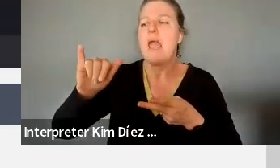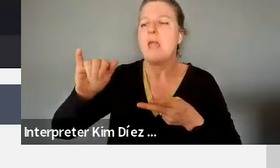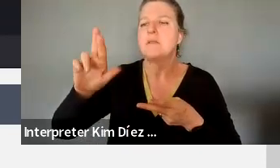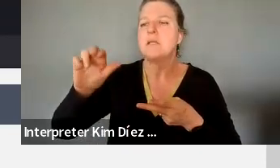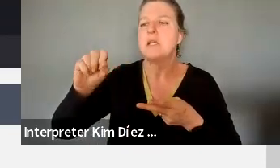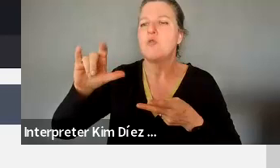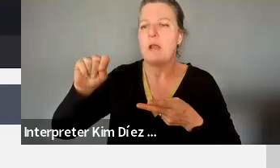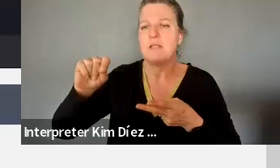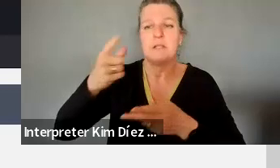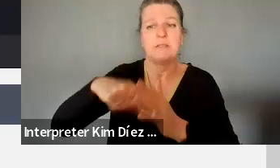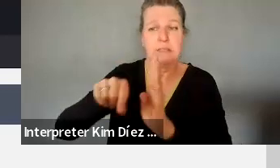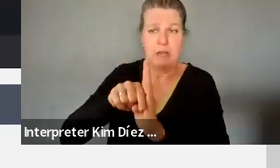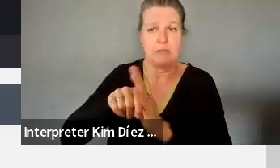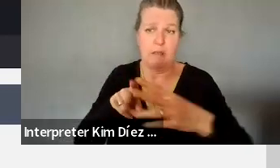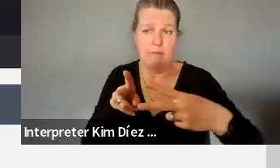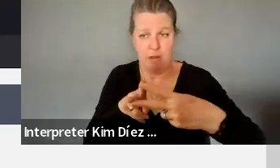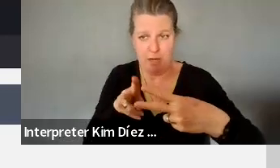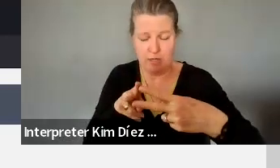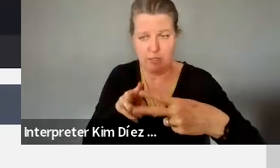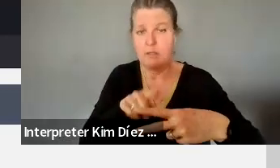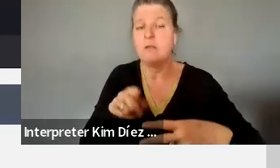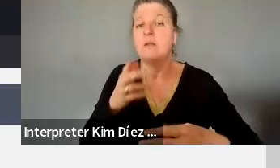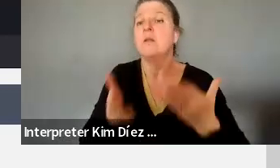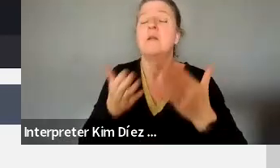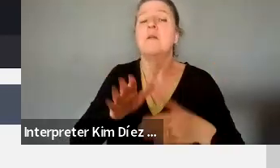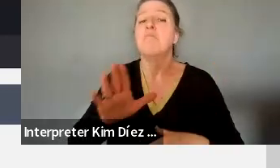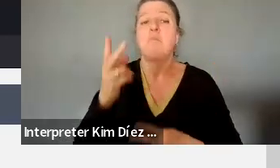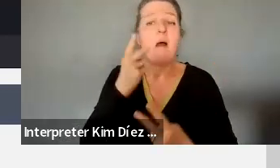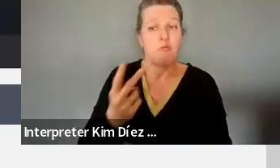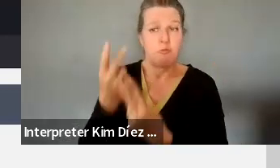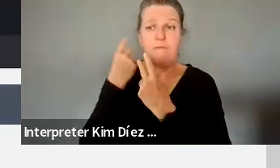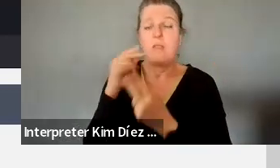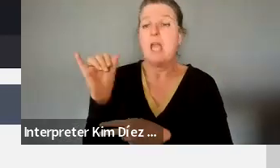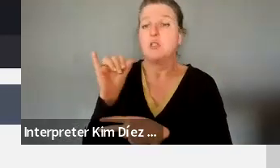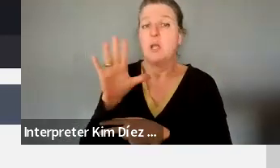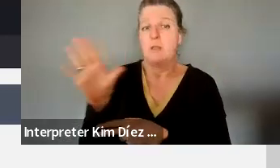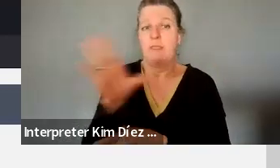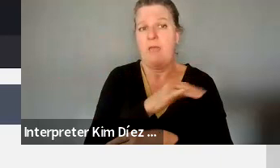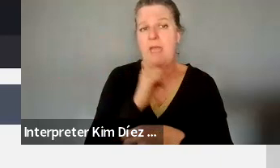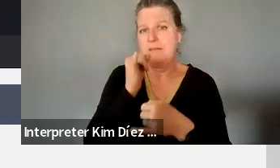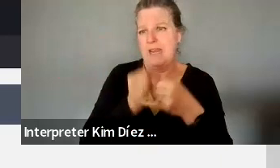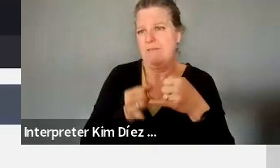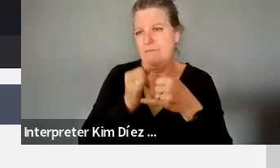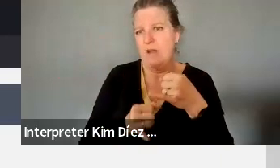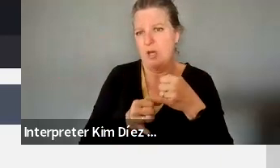But you might want to post your reflection in here, your individual final reflection